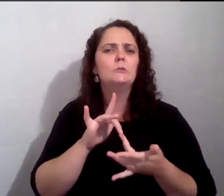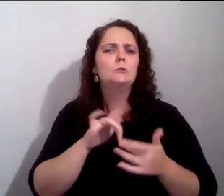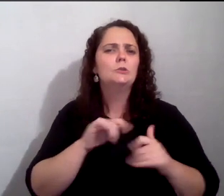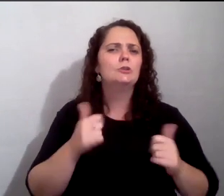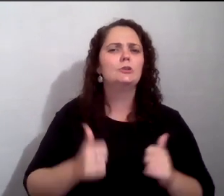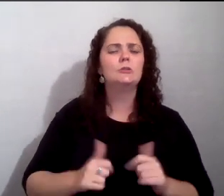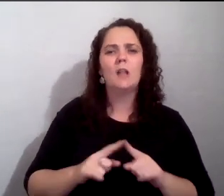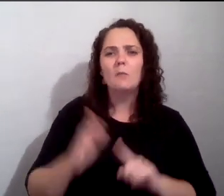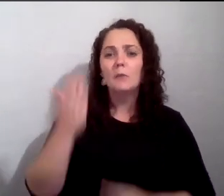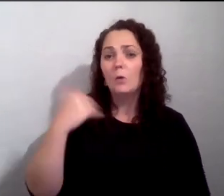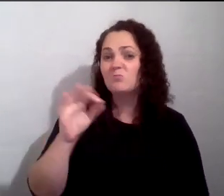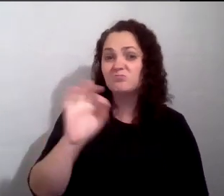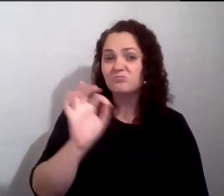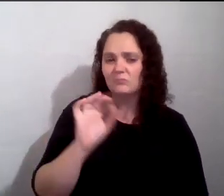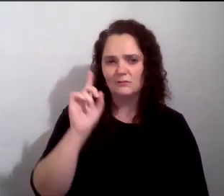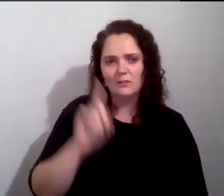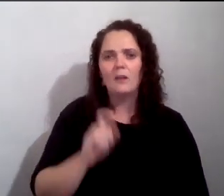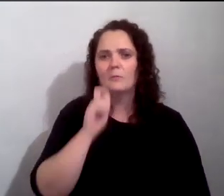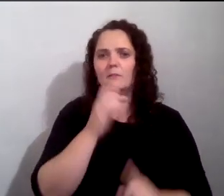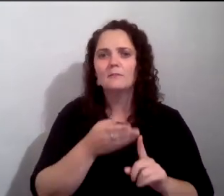there is an echo of that within this work –